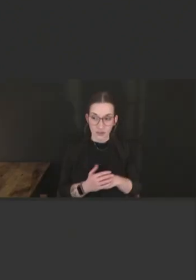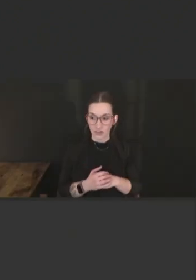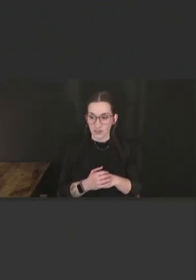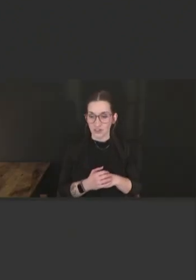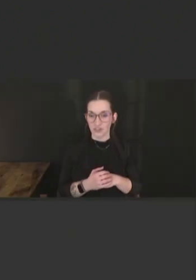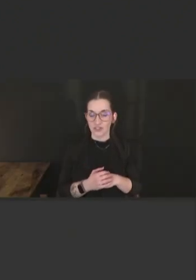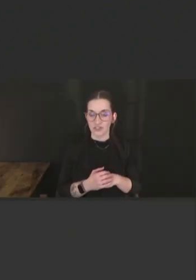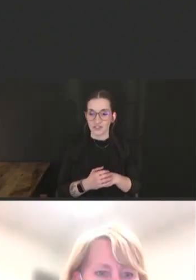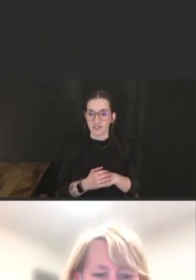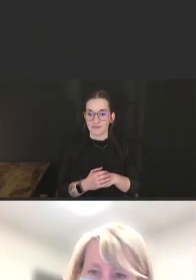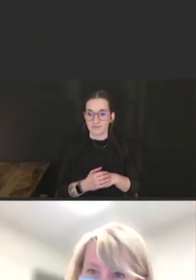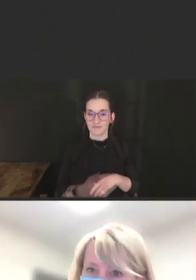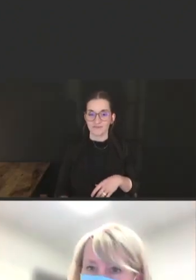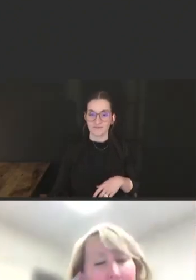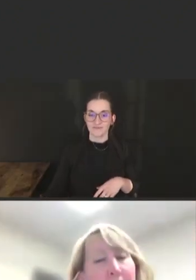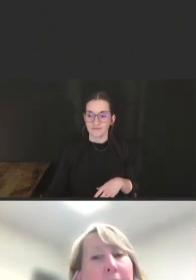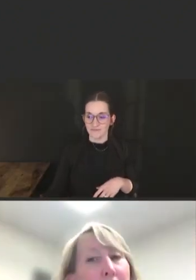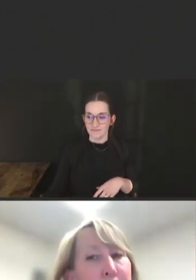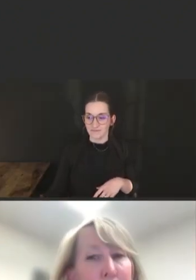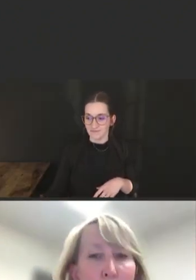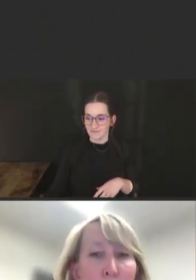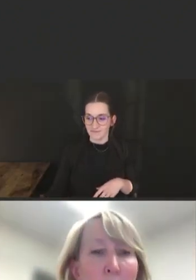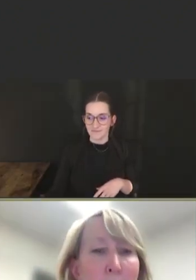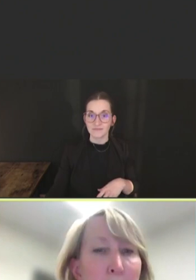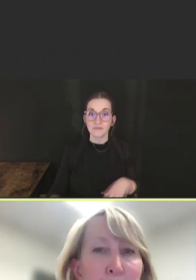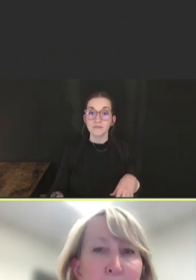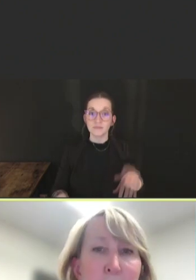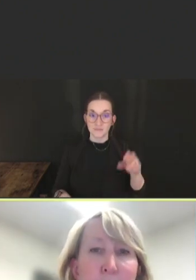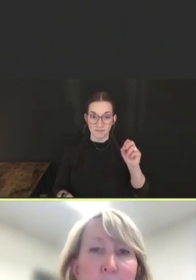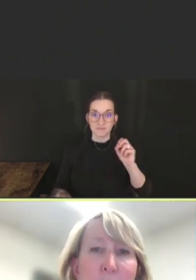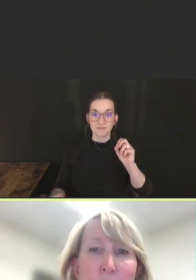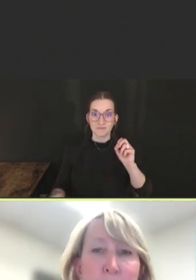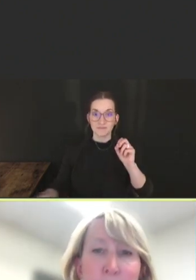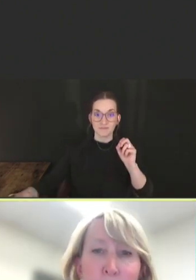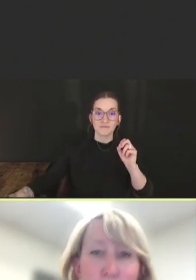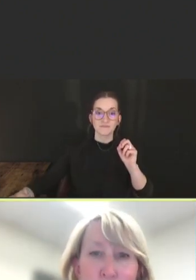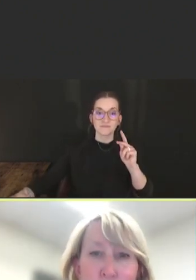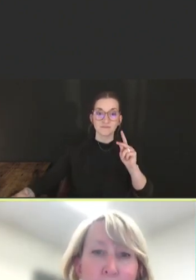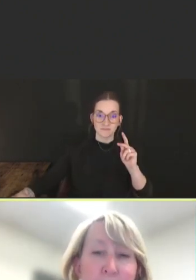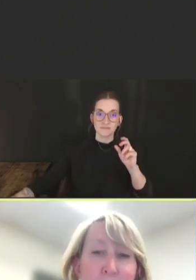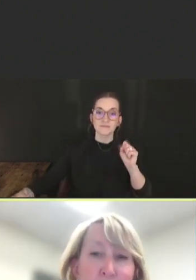Kelly Goode: So there are some concerns, right?